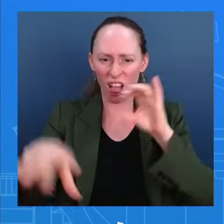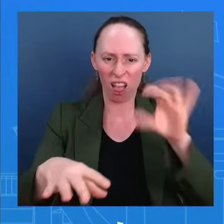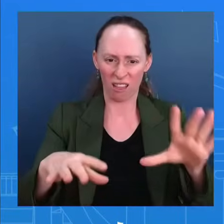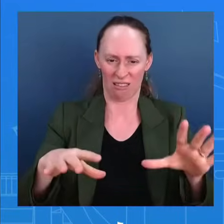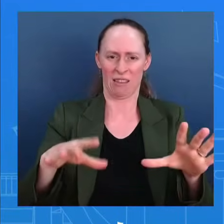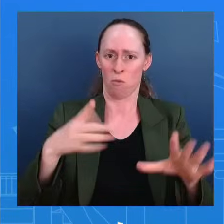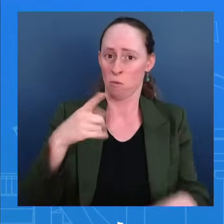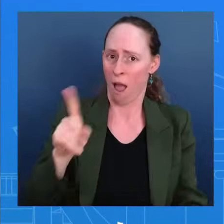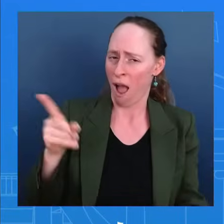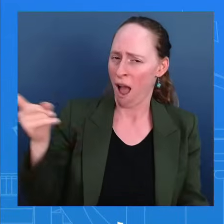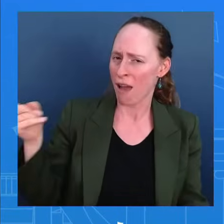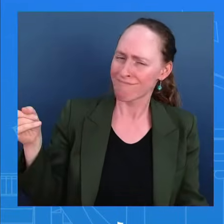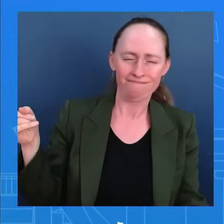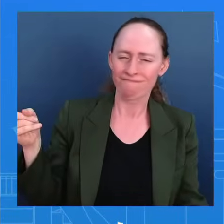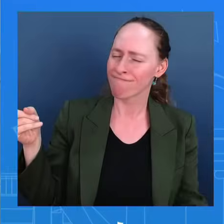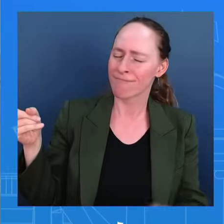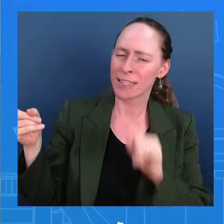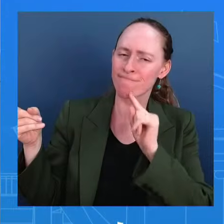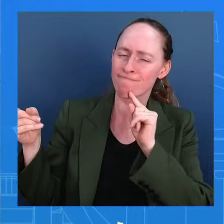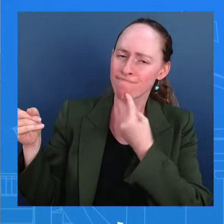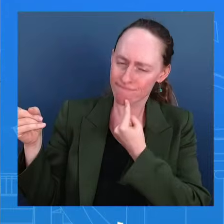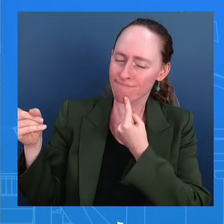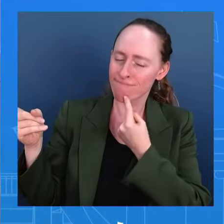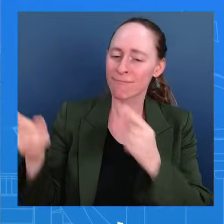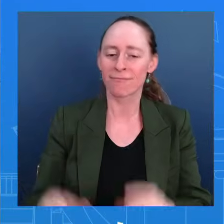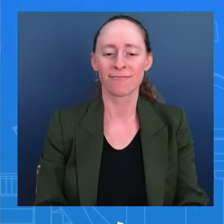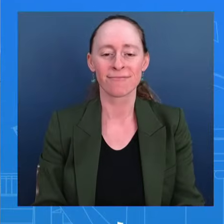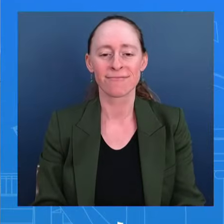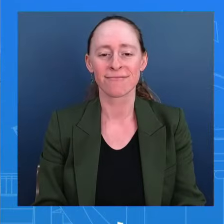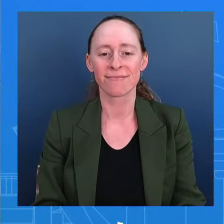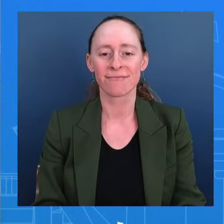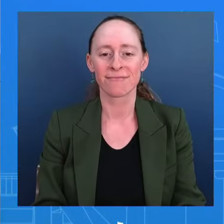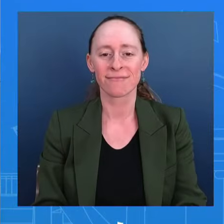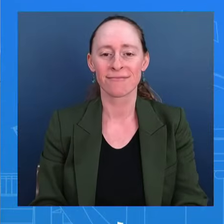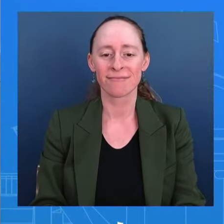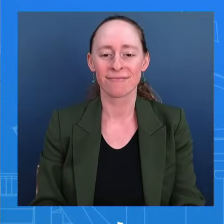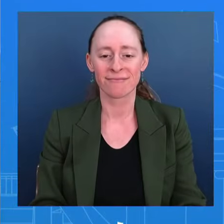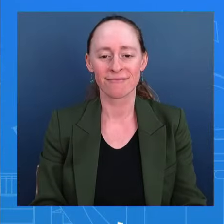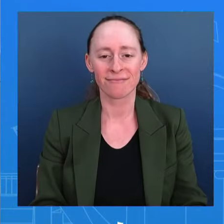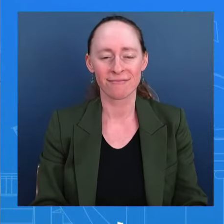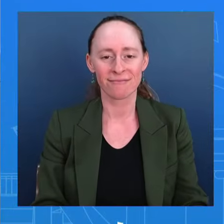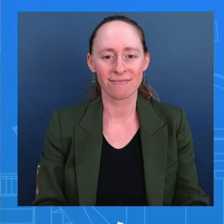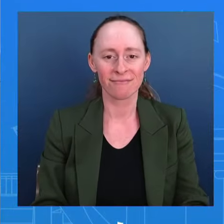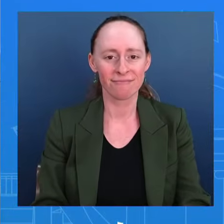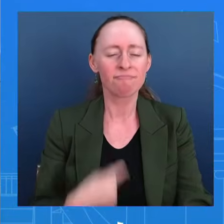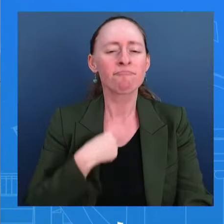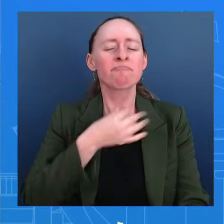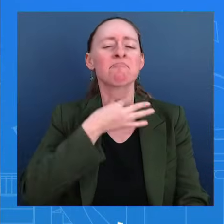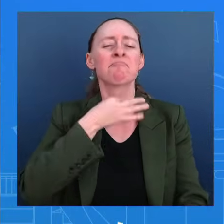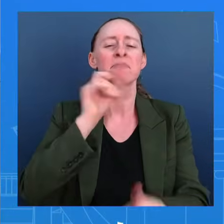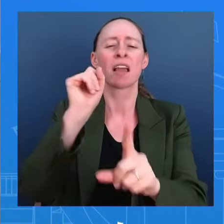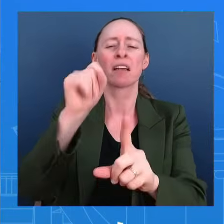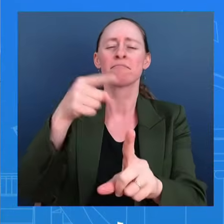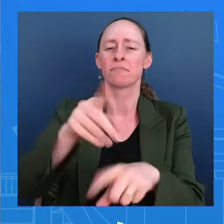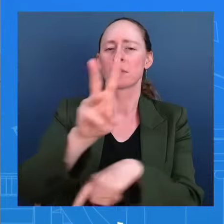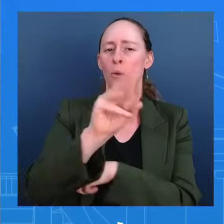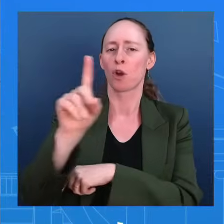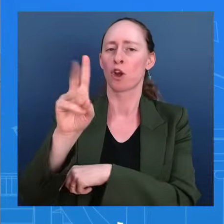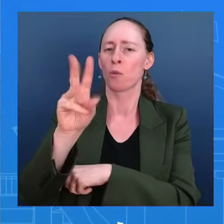Regarding the Woodward book and Prime Minister Netanyahu, you said that -- and you have referenced the dozen calls the president has had --